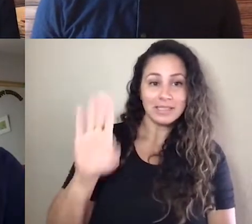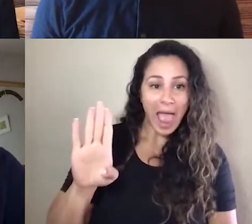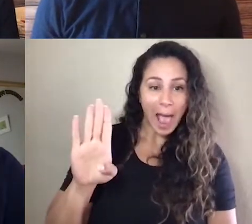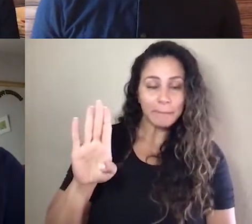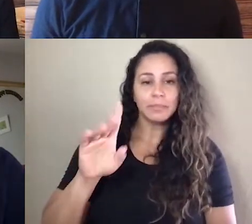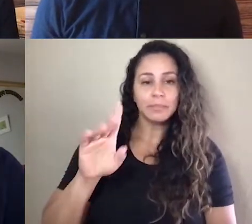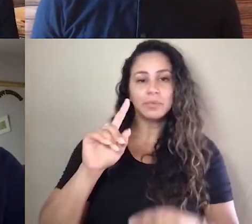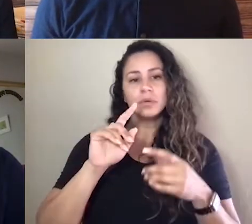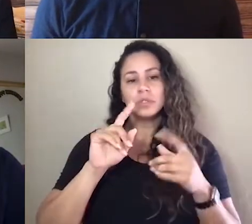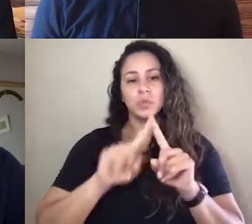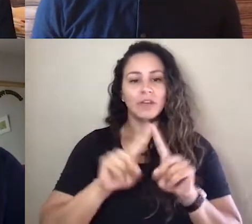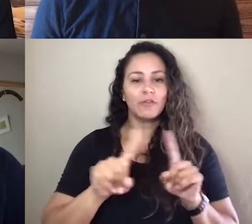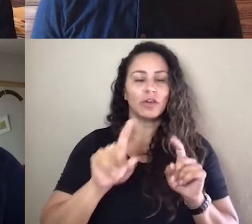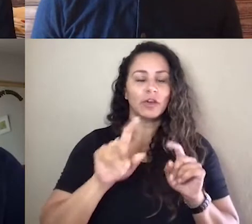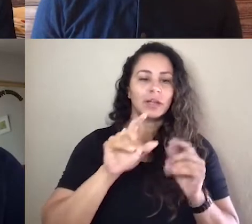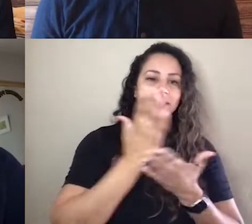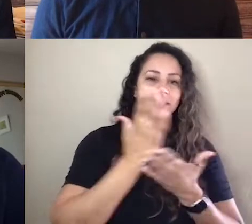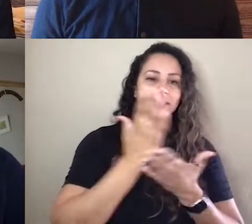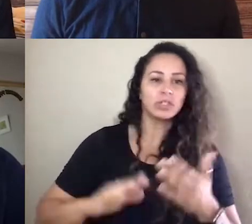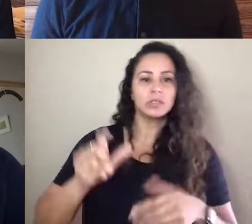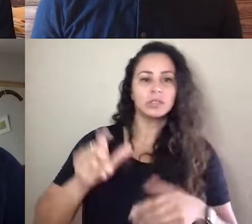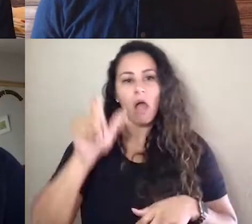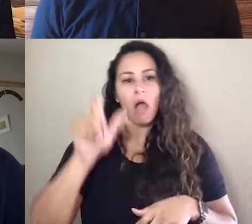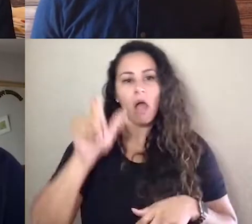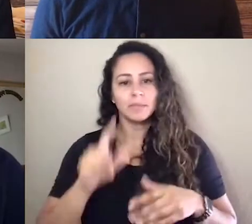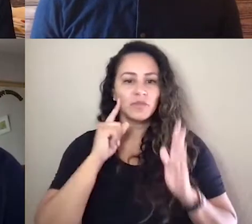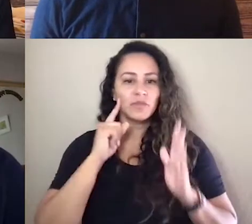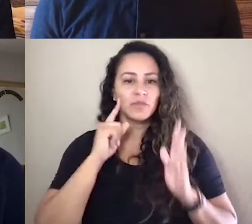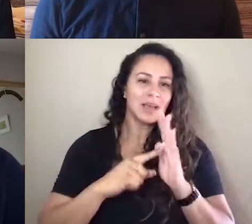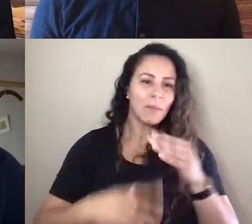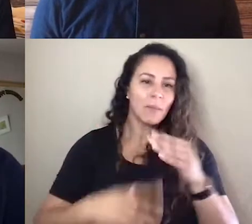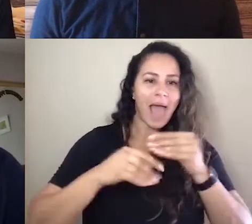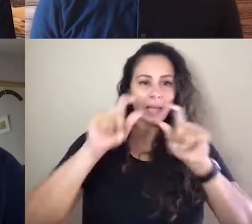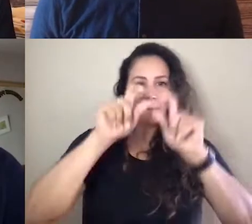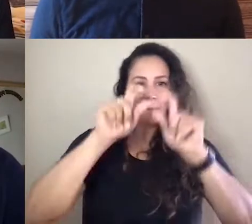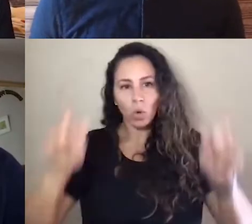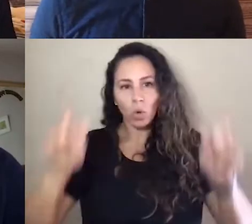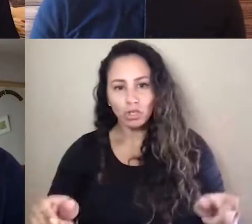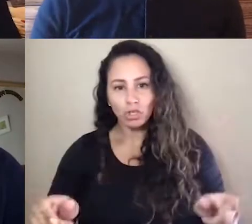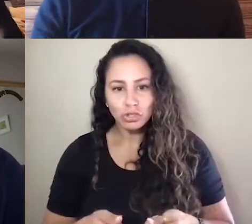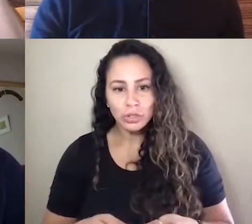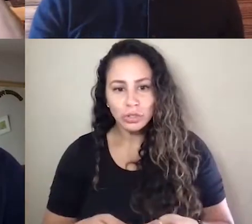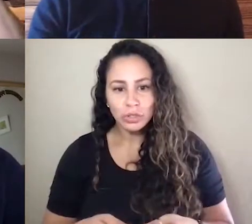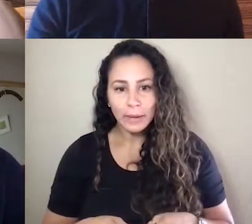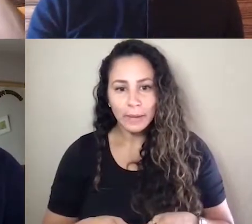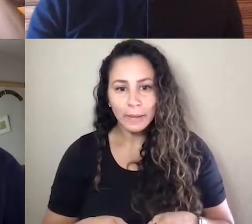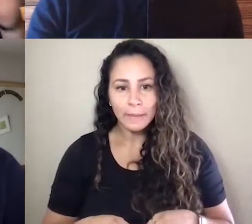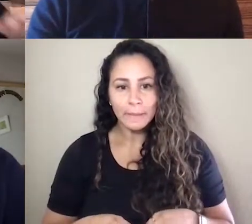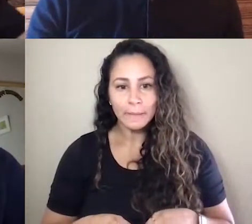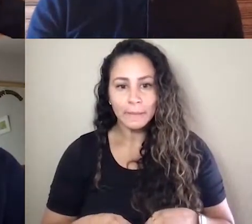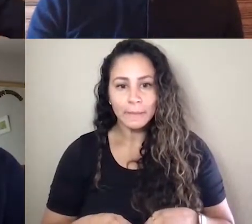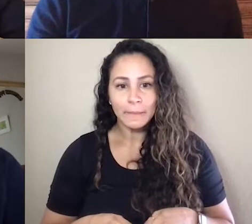MITCHELL, I THINK YOU ARE MUTED.